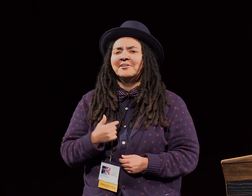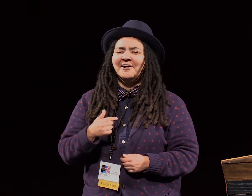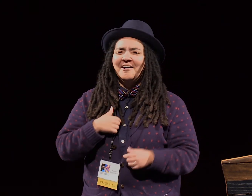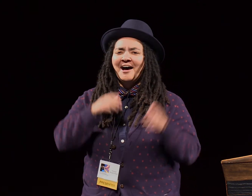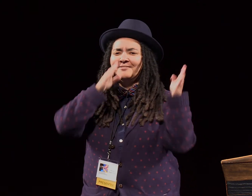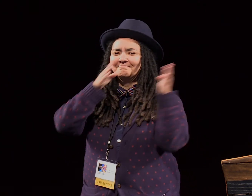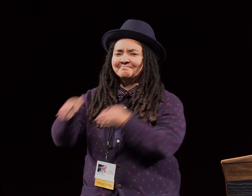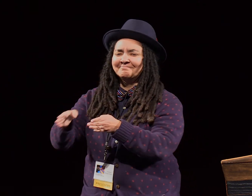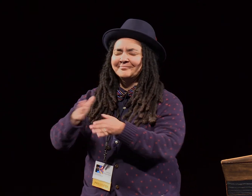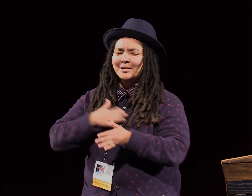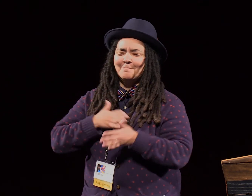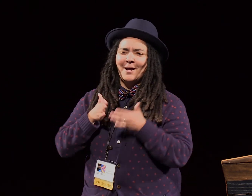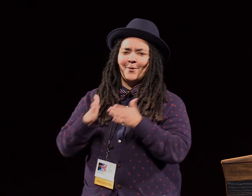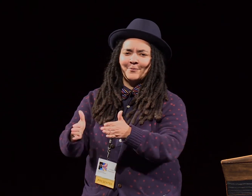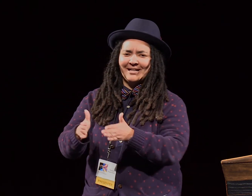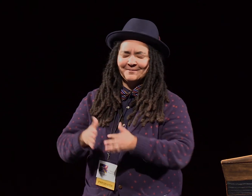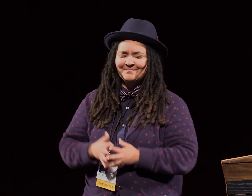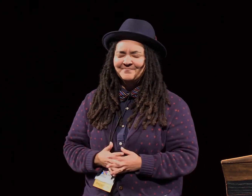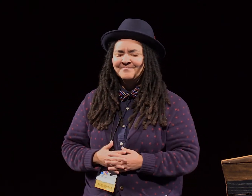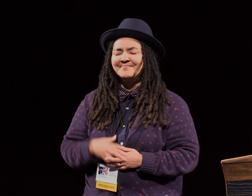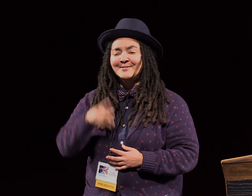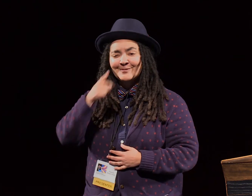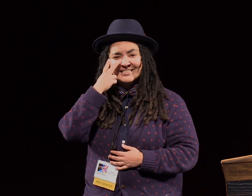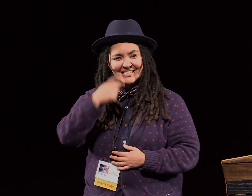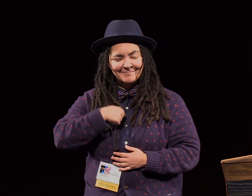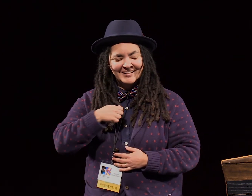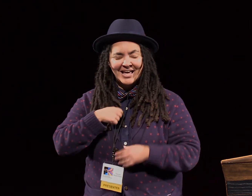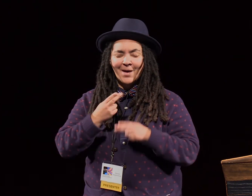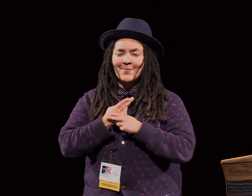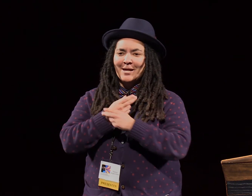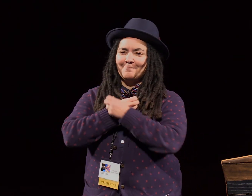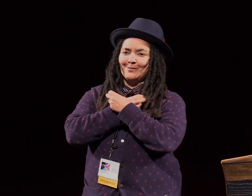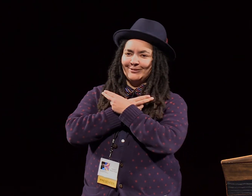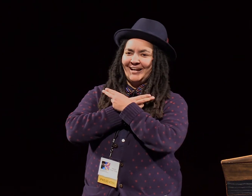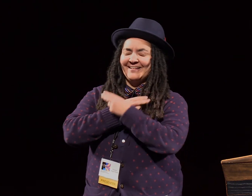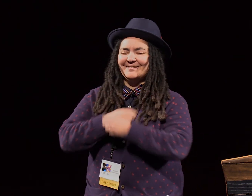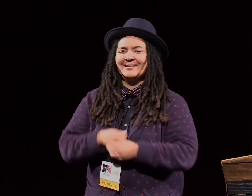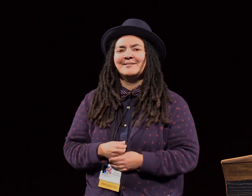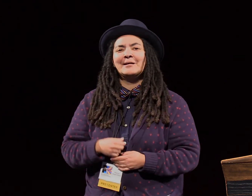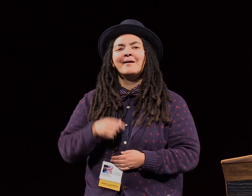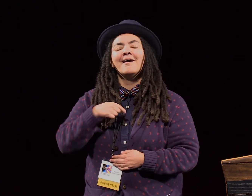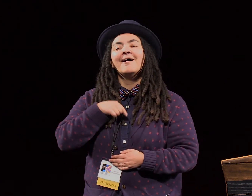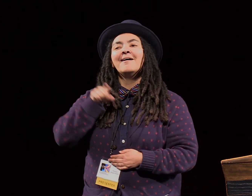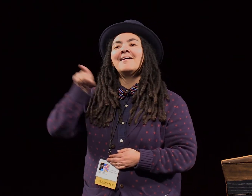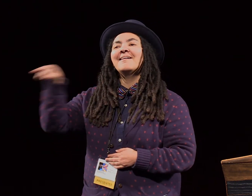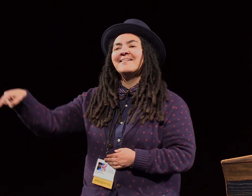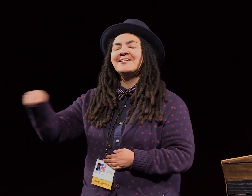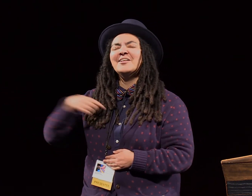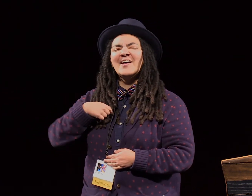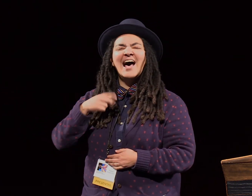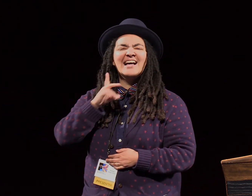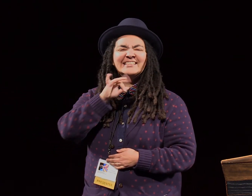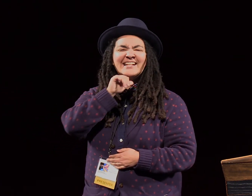that they expect from us, but I went my own way. You can see me now. I have a bow tie on.